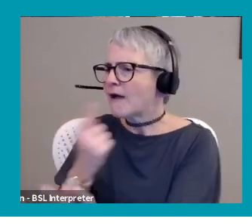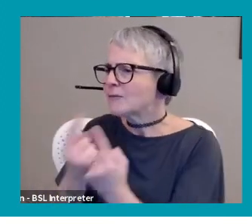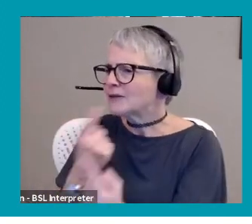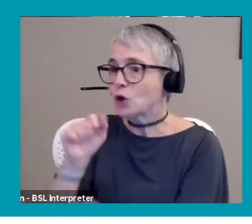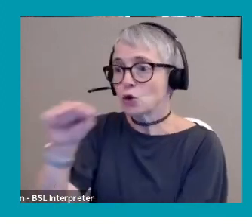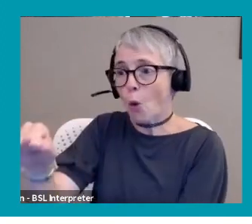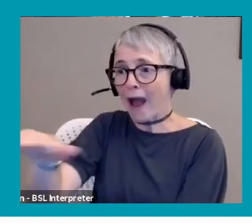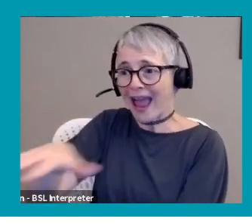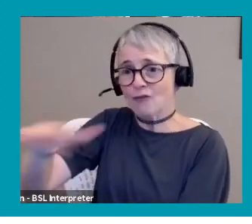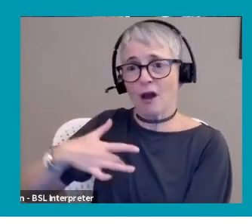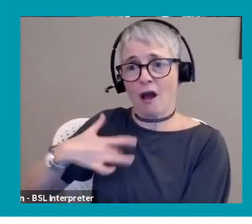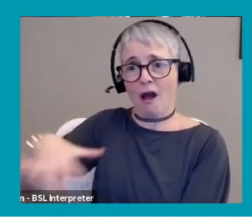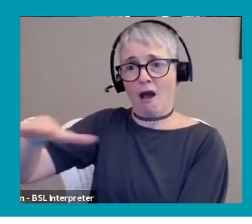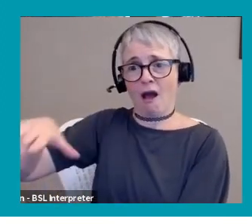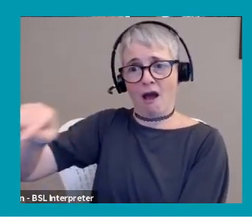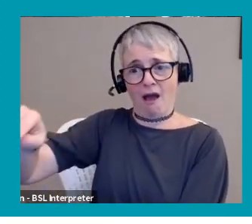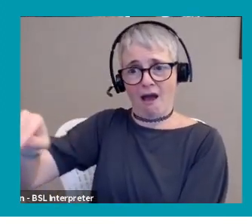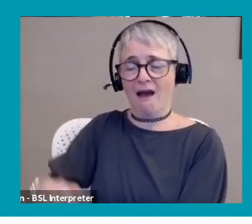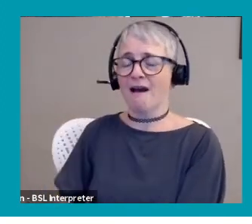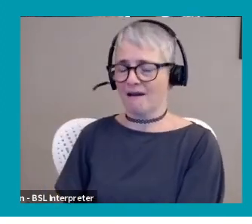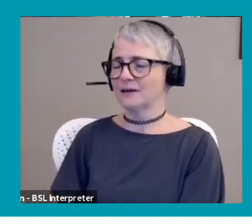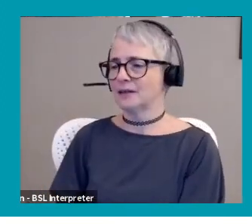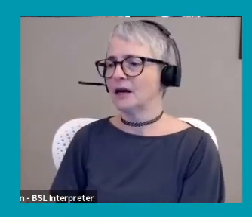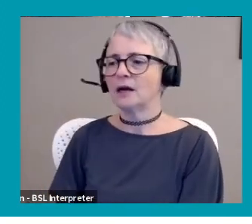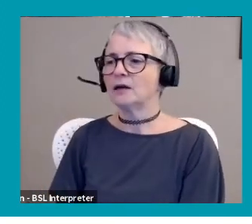that is helpful to disabled people, so you are not just going to get a door shut in your face.